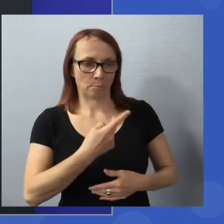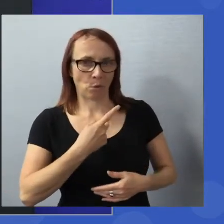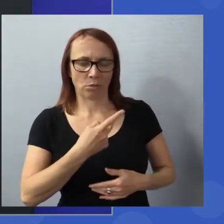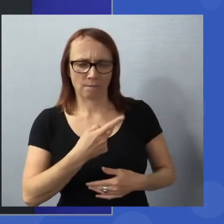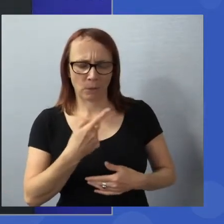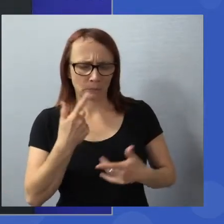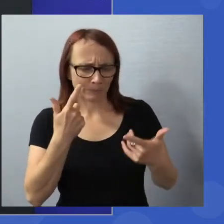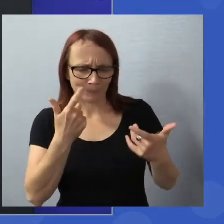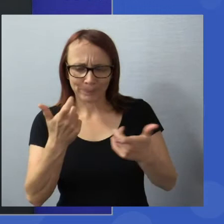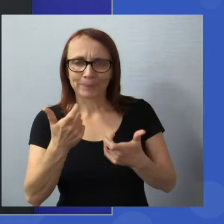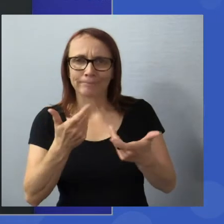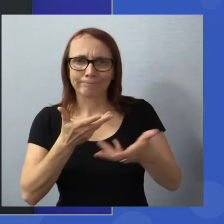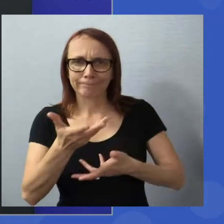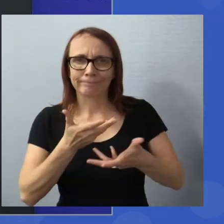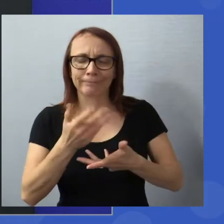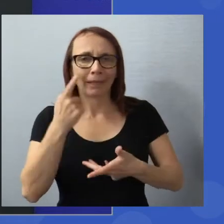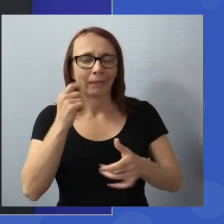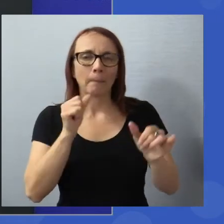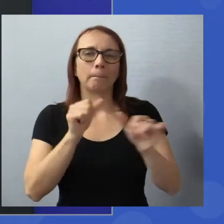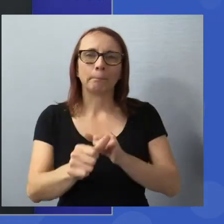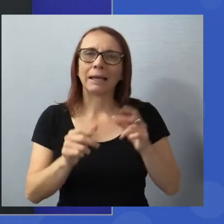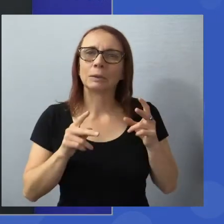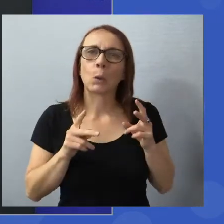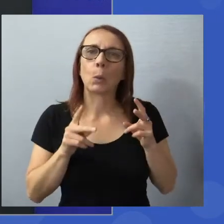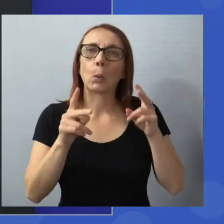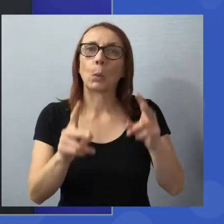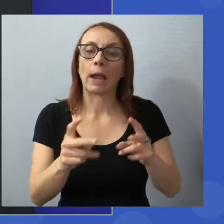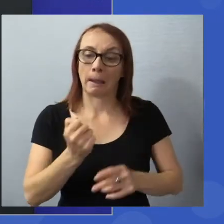think that the best way to use the limited time that we have this morning